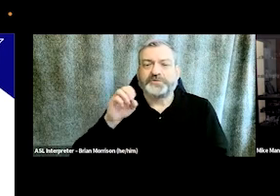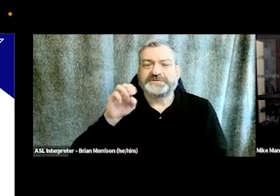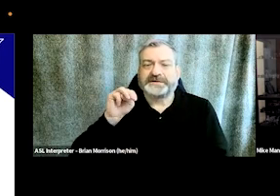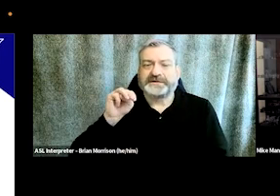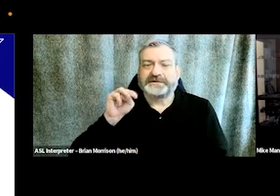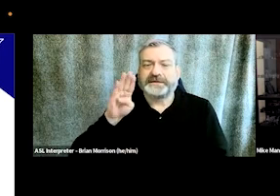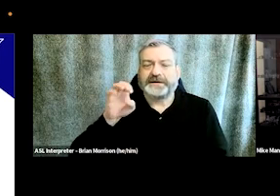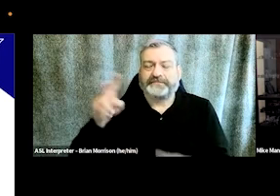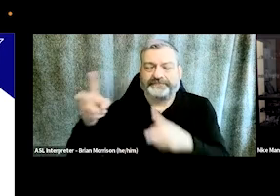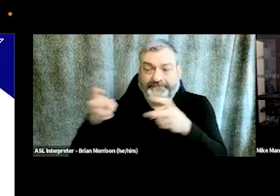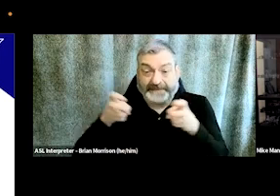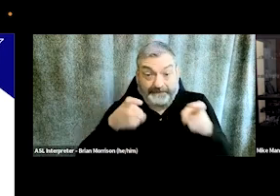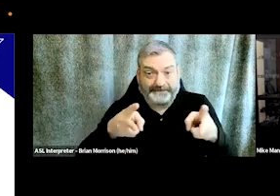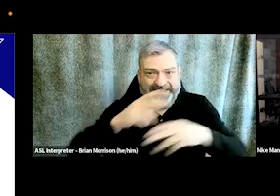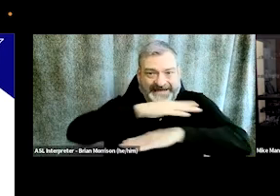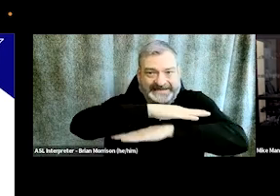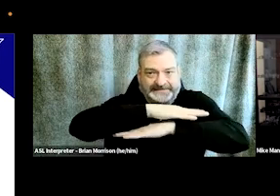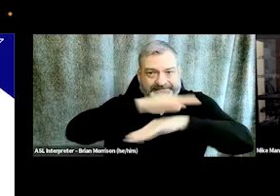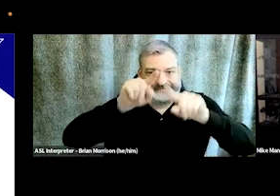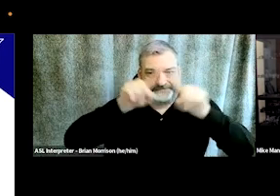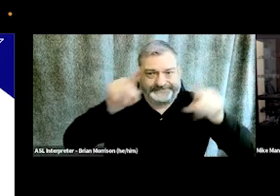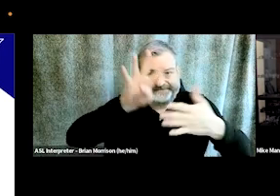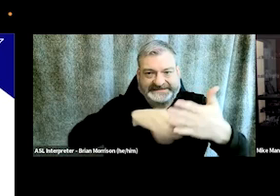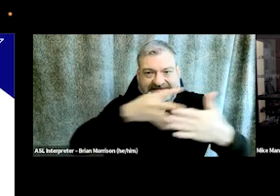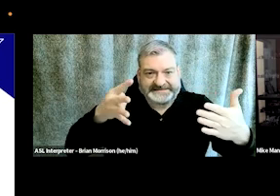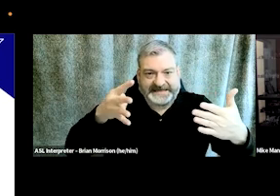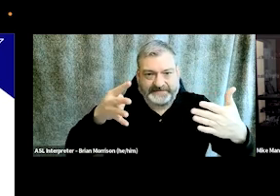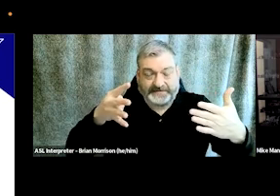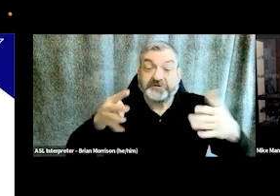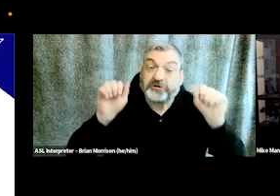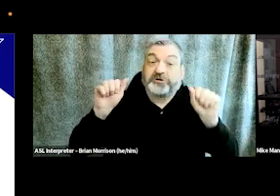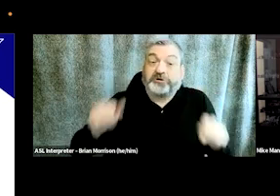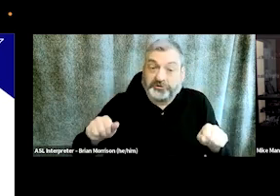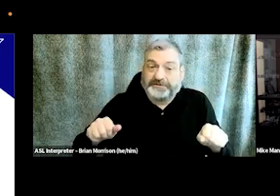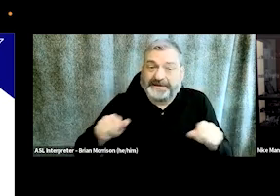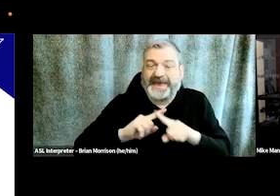It's possible, but it's really hard to make an accessible table inside of a Word document.